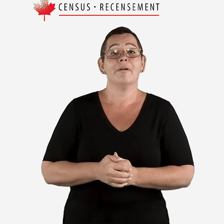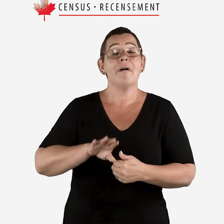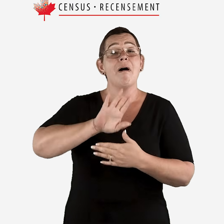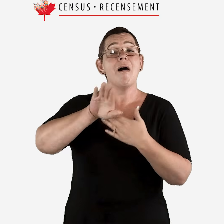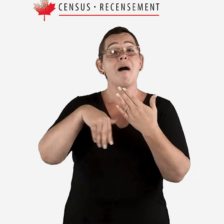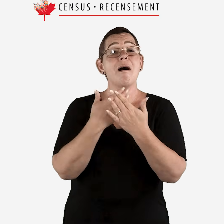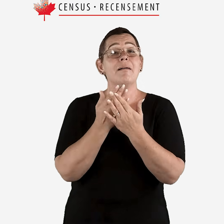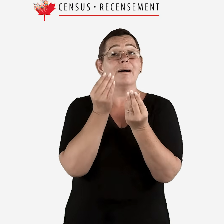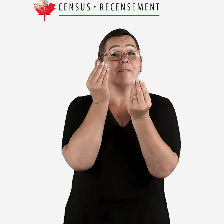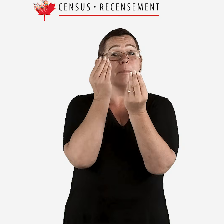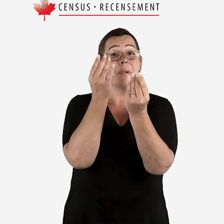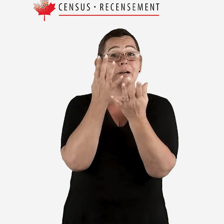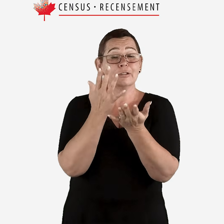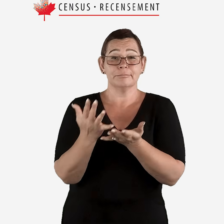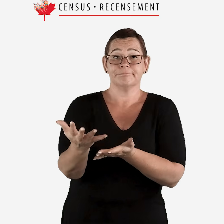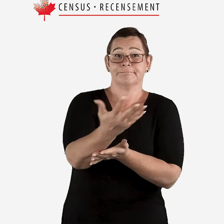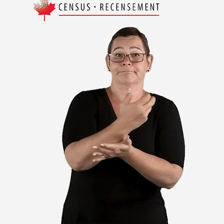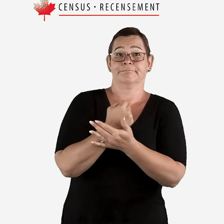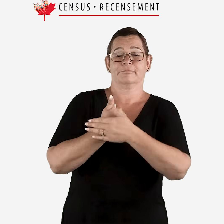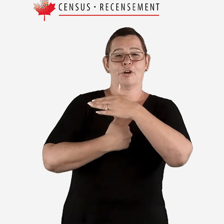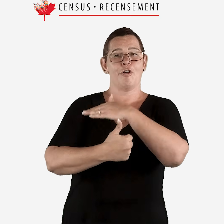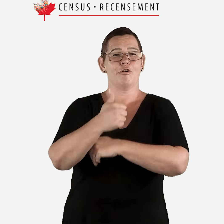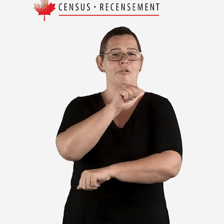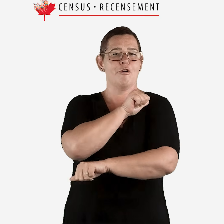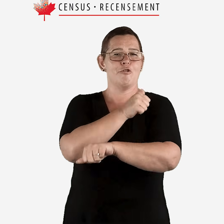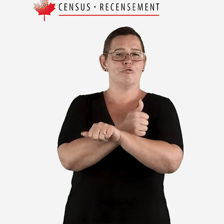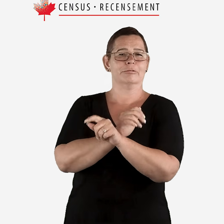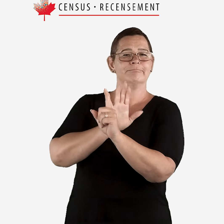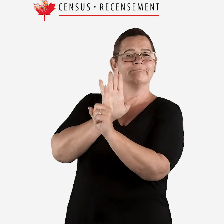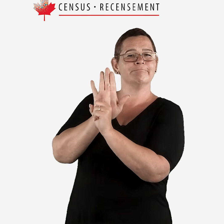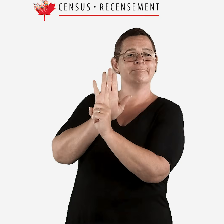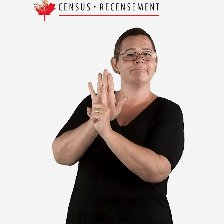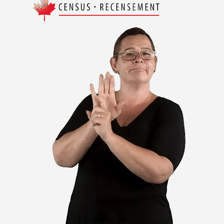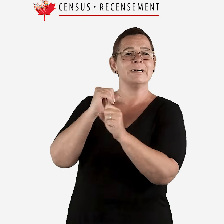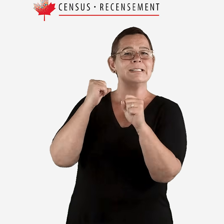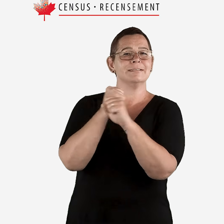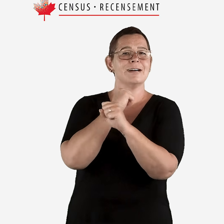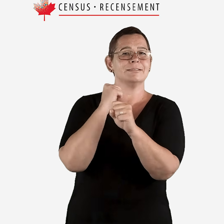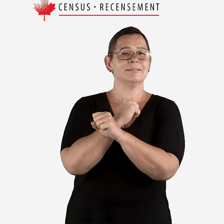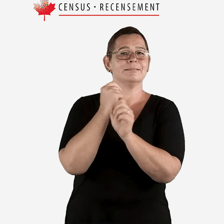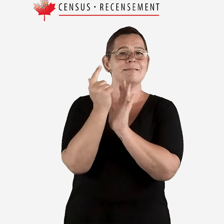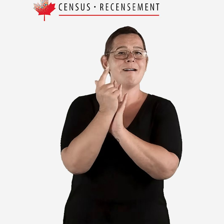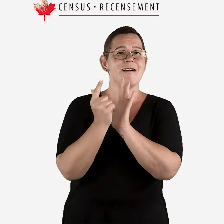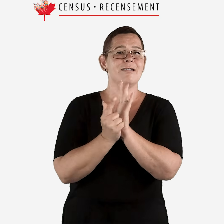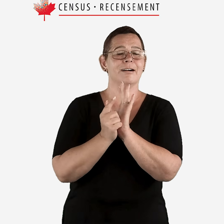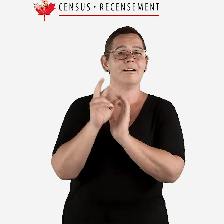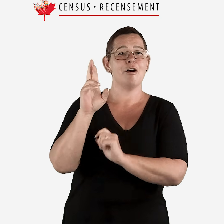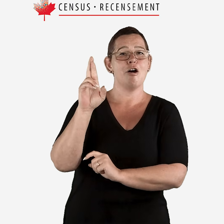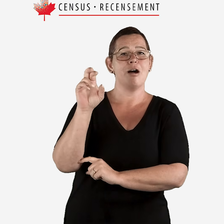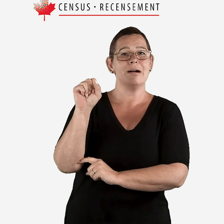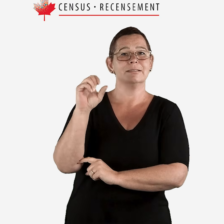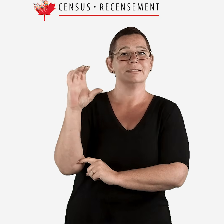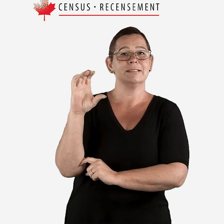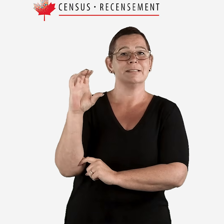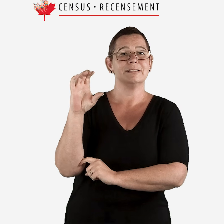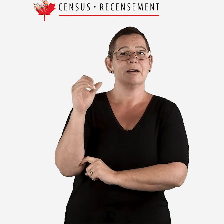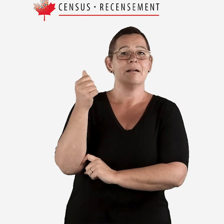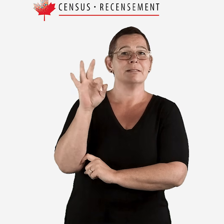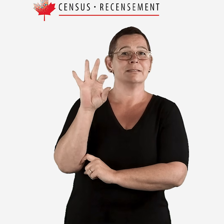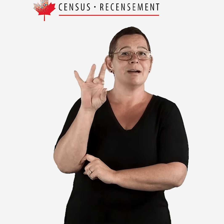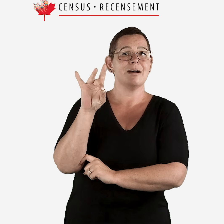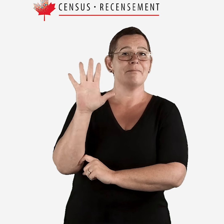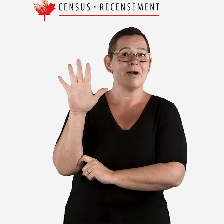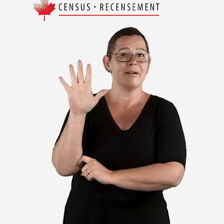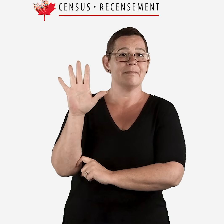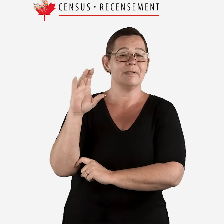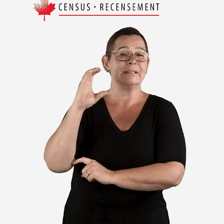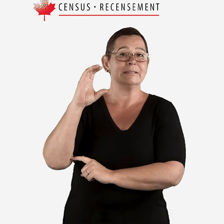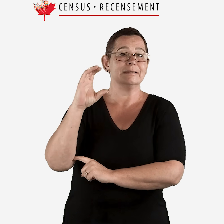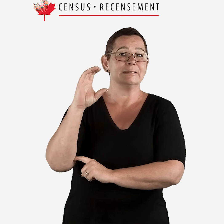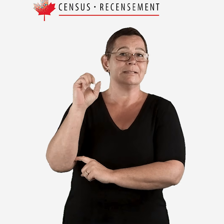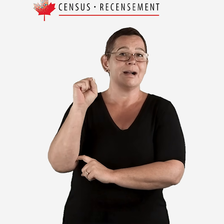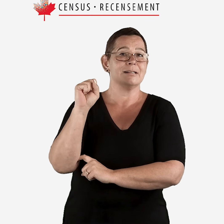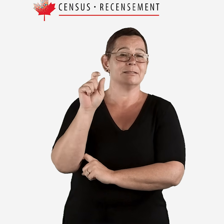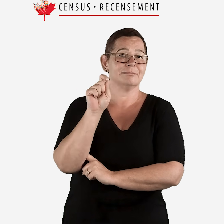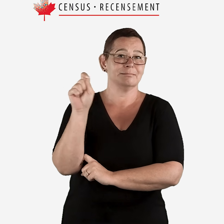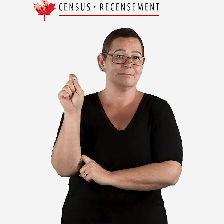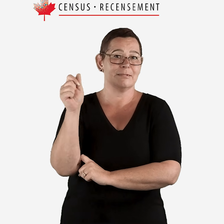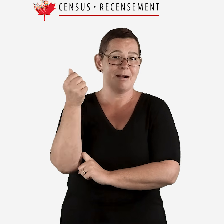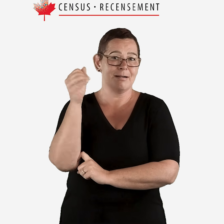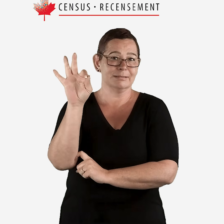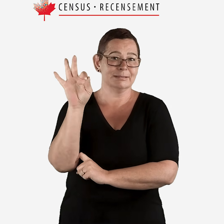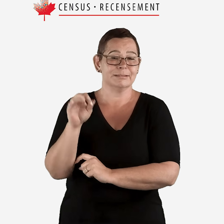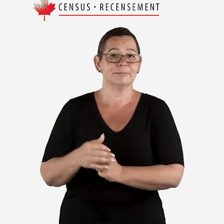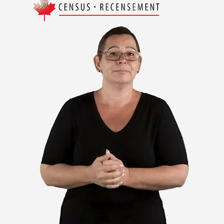All information is collected under the authority of the Statistics Act, R.S.C. 1985, c. S-19.